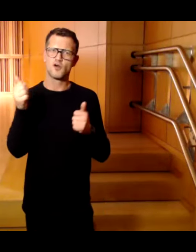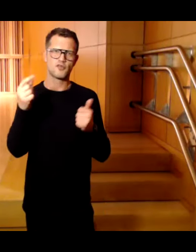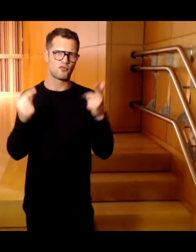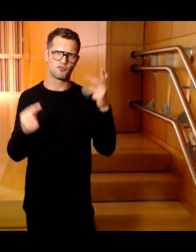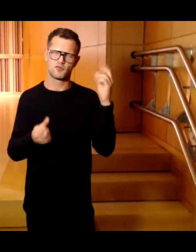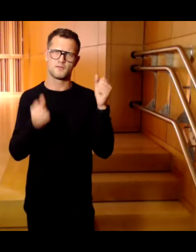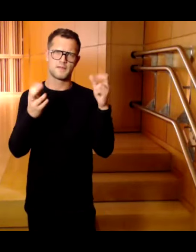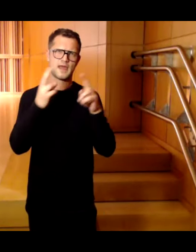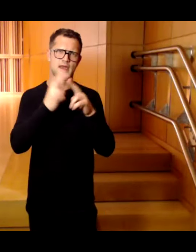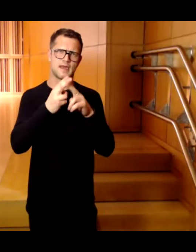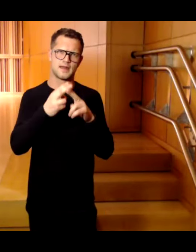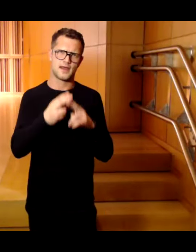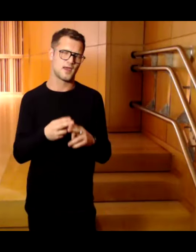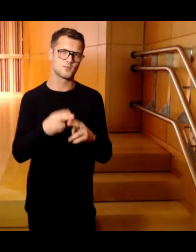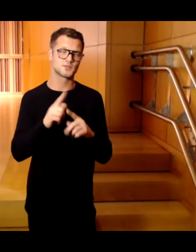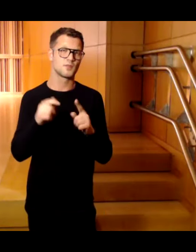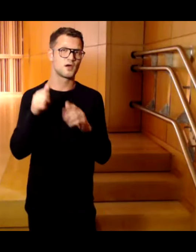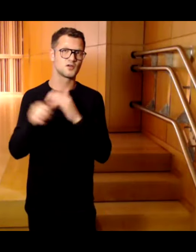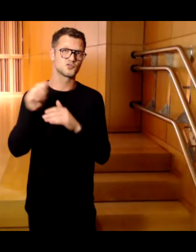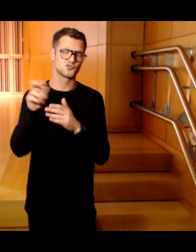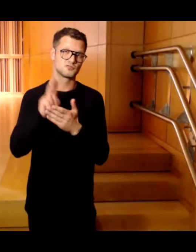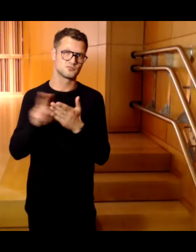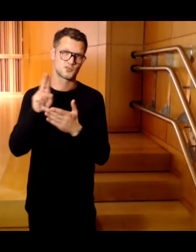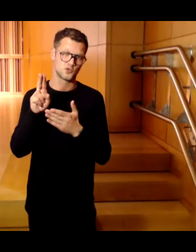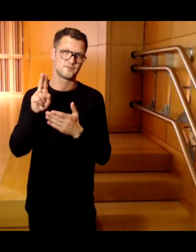Now published by Indiana University Press for the Hutchins Center at Harvard University.